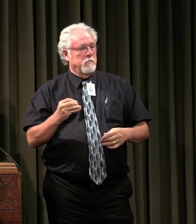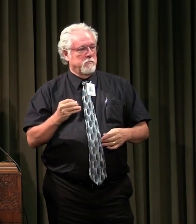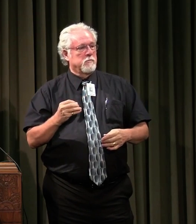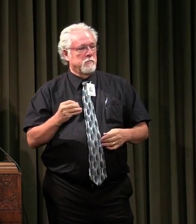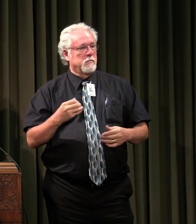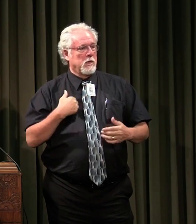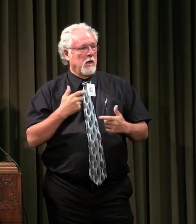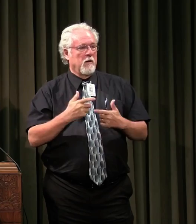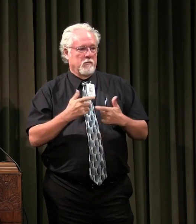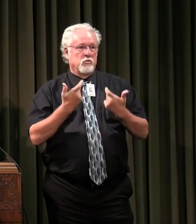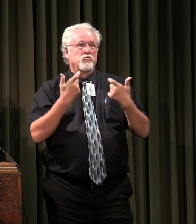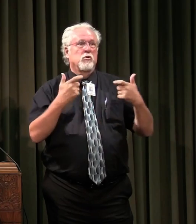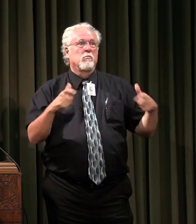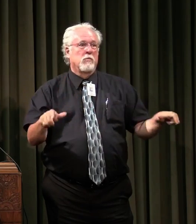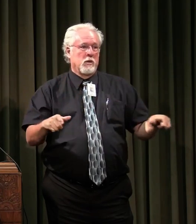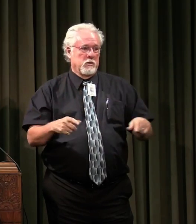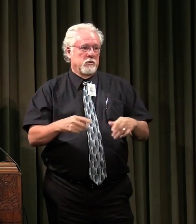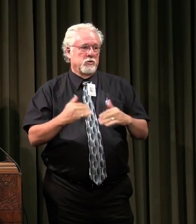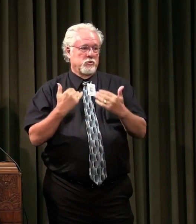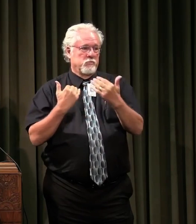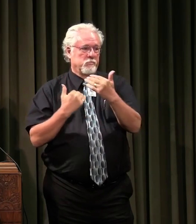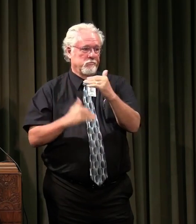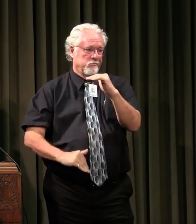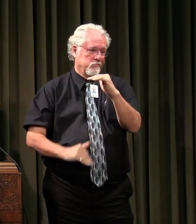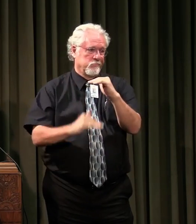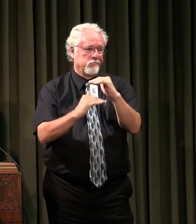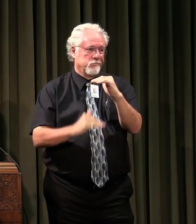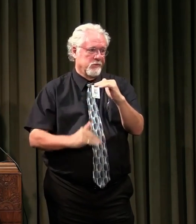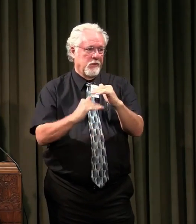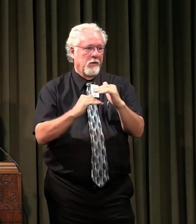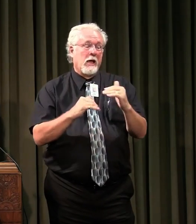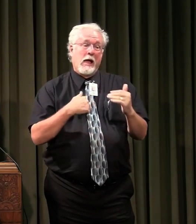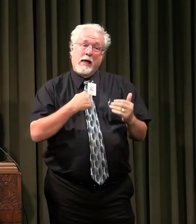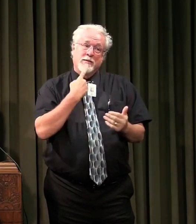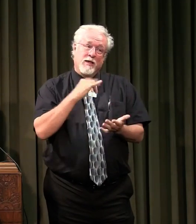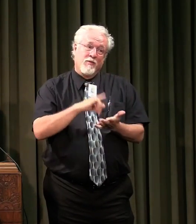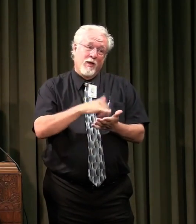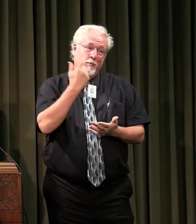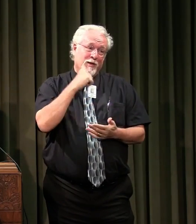shortfall is you know tower keep saying it because you don't always present but